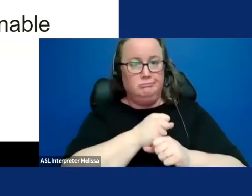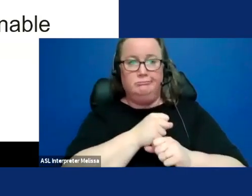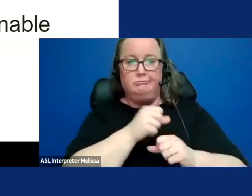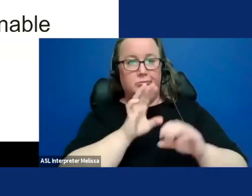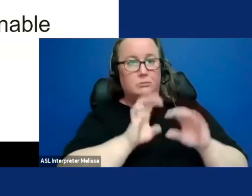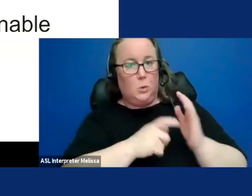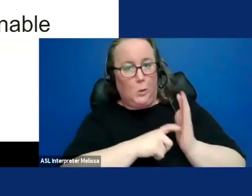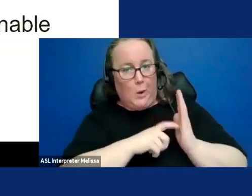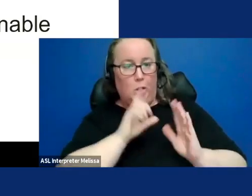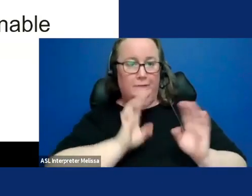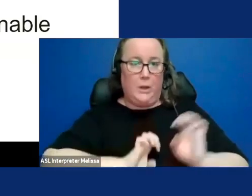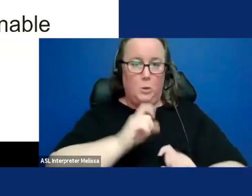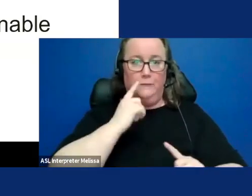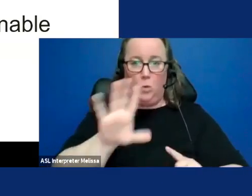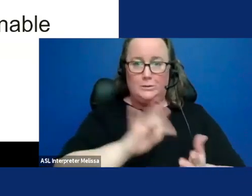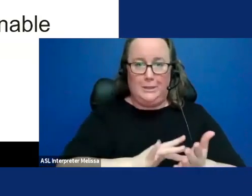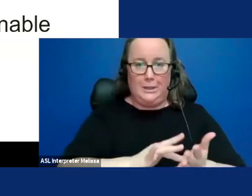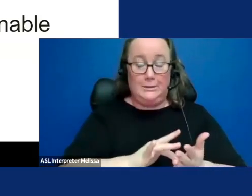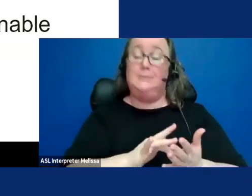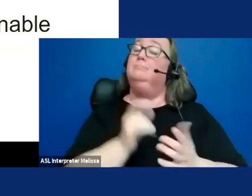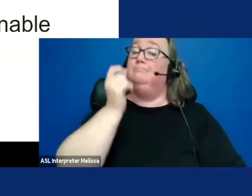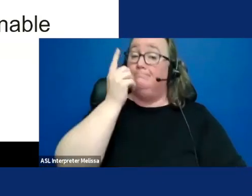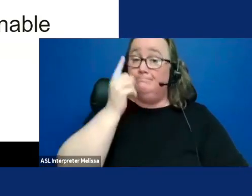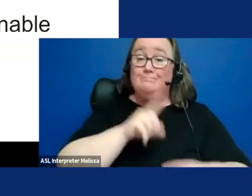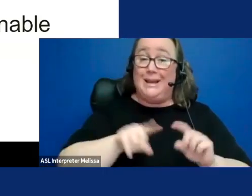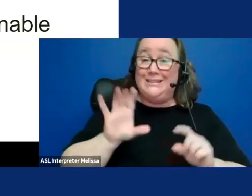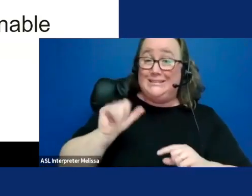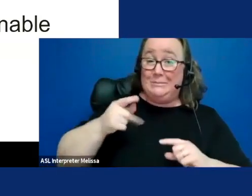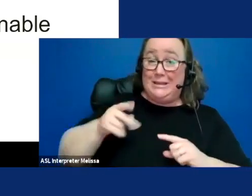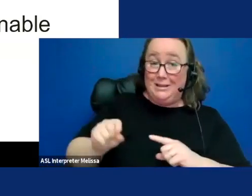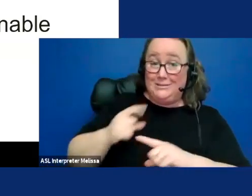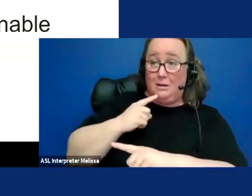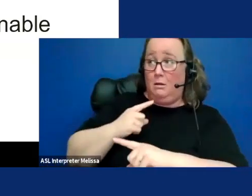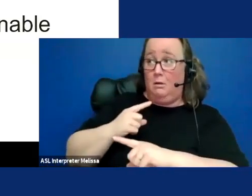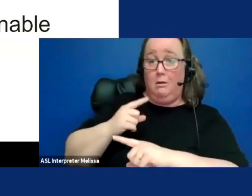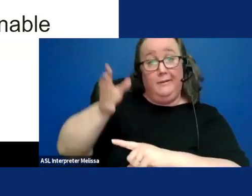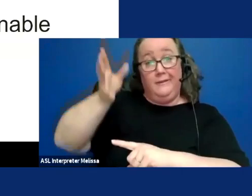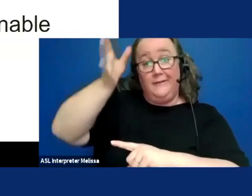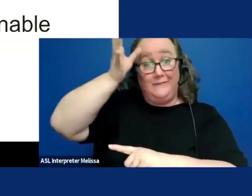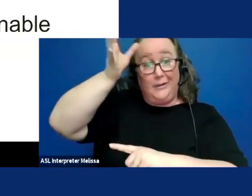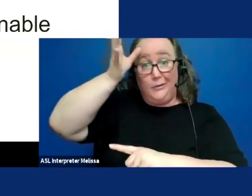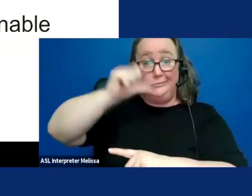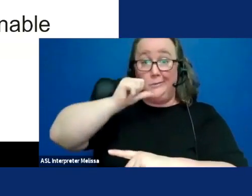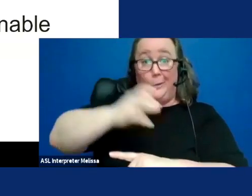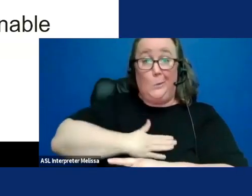CPS in return kept saying, Well, father is not willing to acknowledge that he has this mental health condition,